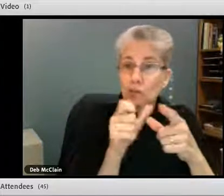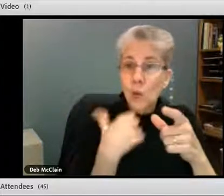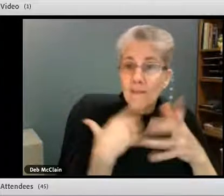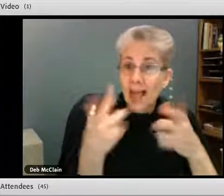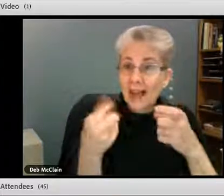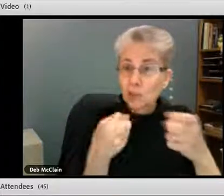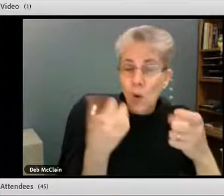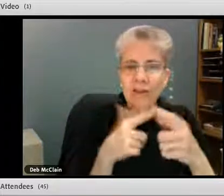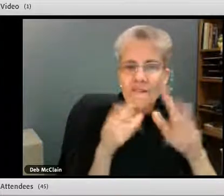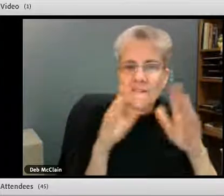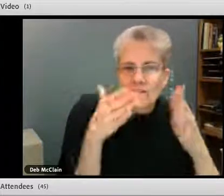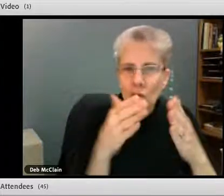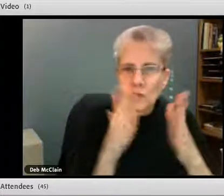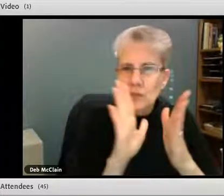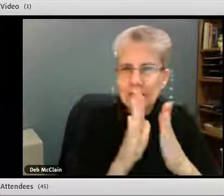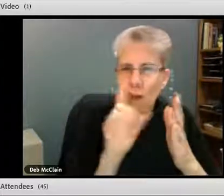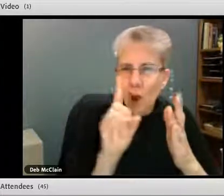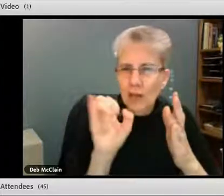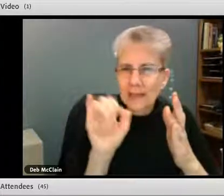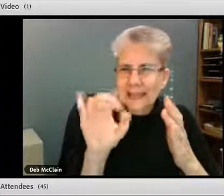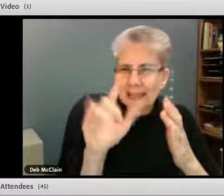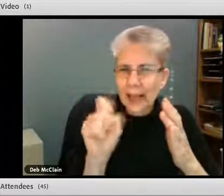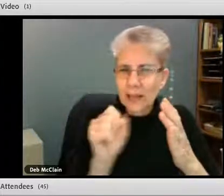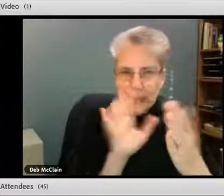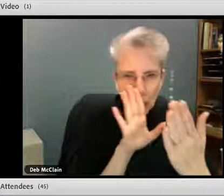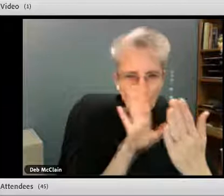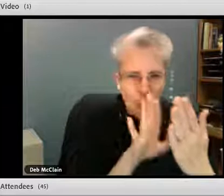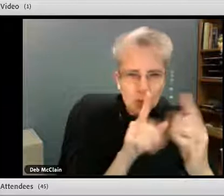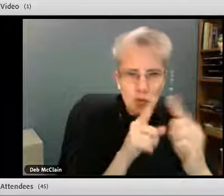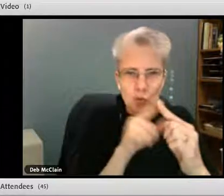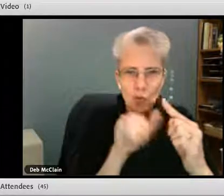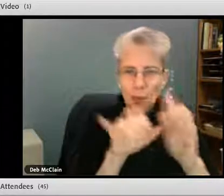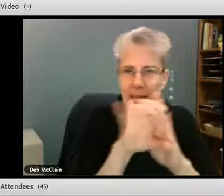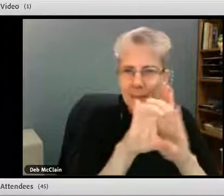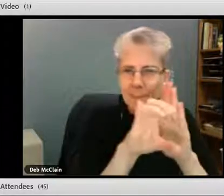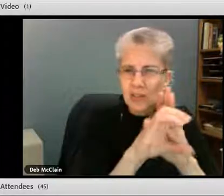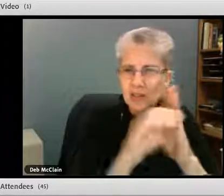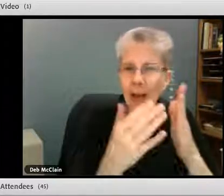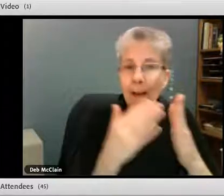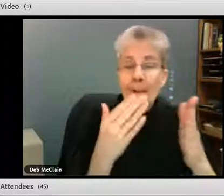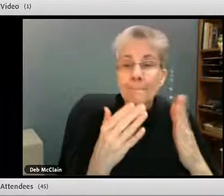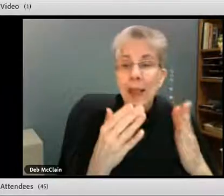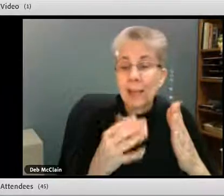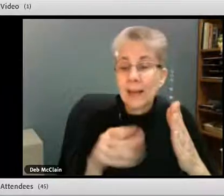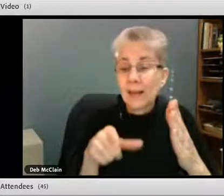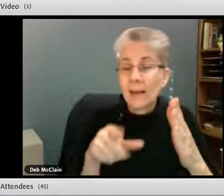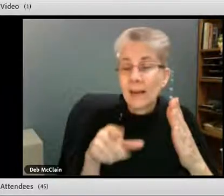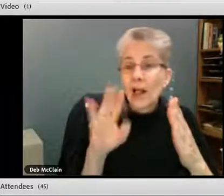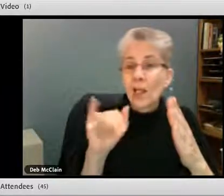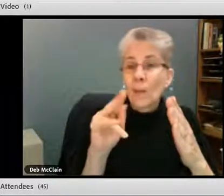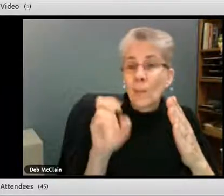so you can get really close to those images. Maybe in Mary's brownie program, the lighting is horrible for some reason.